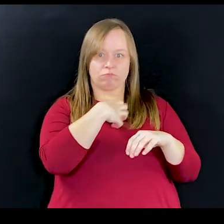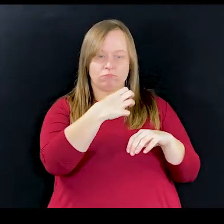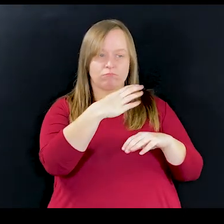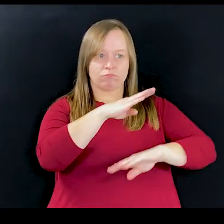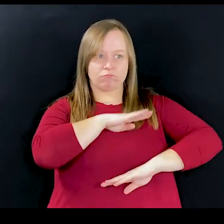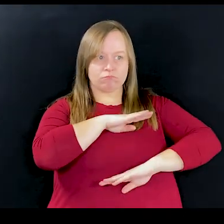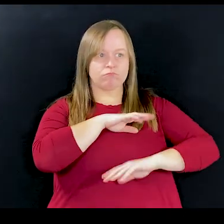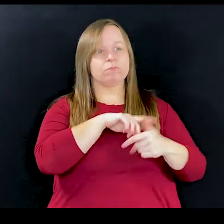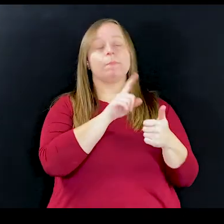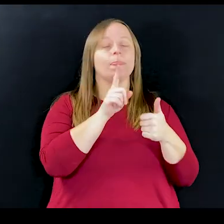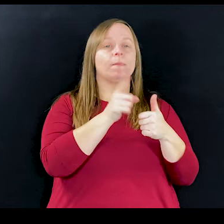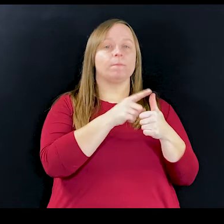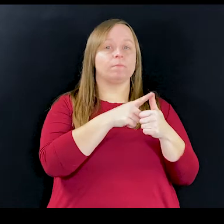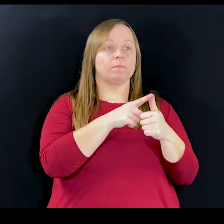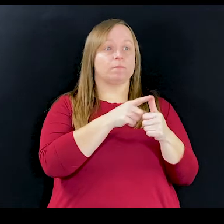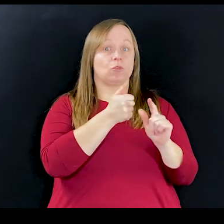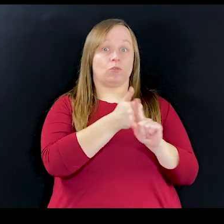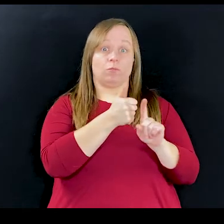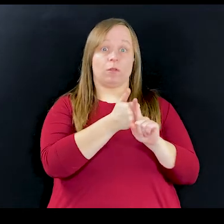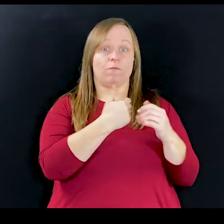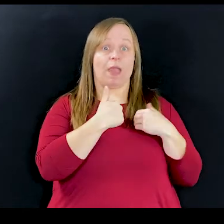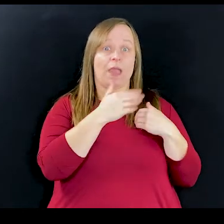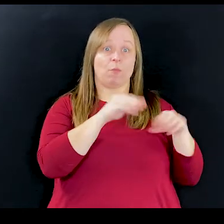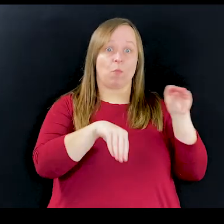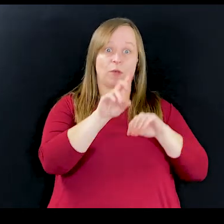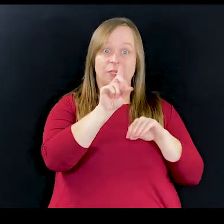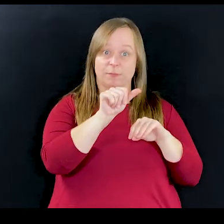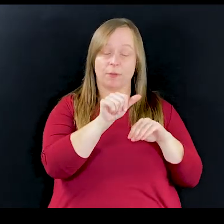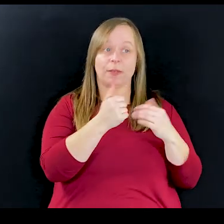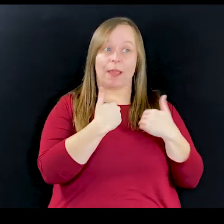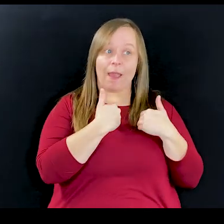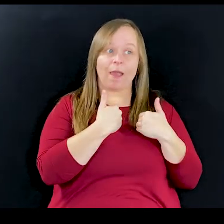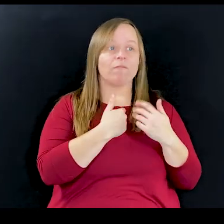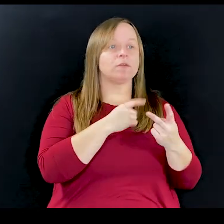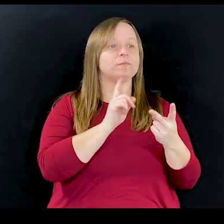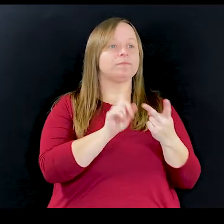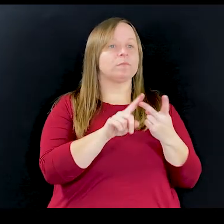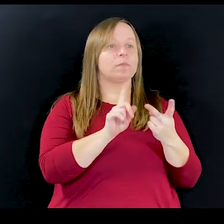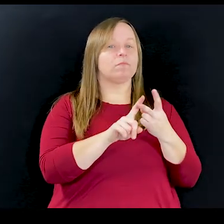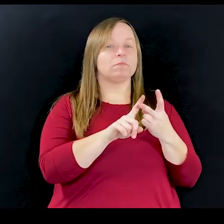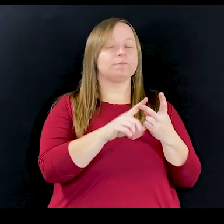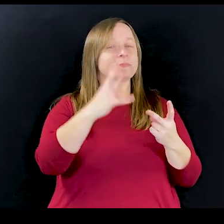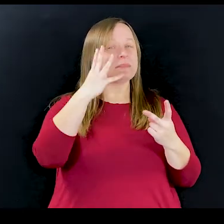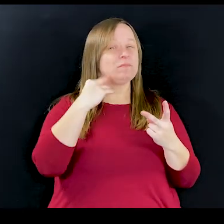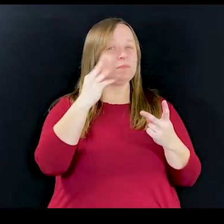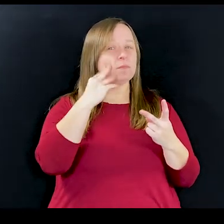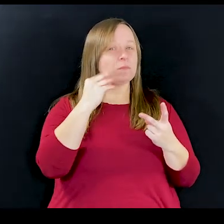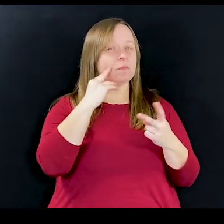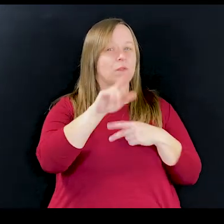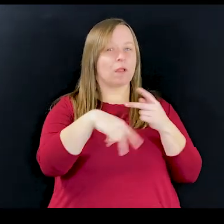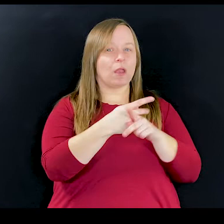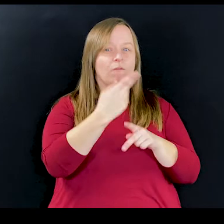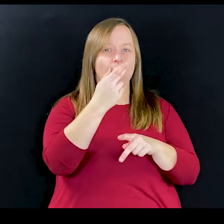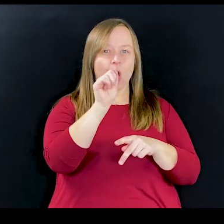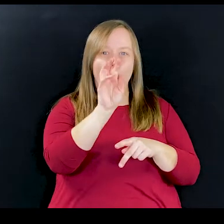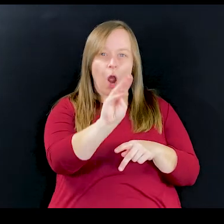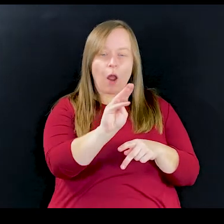have to meet are that you have to have mobility disability. And you have to have experienced some sort of harm,